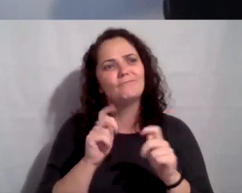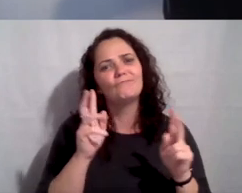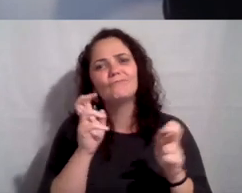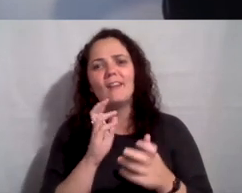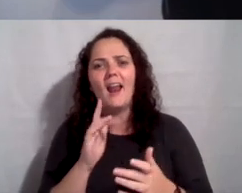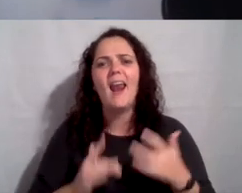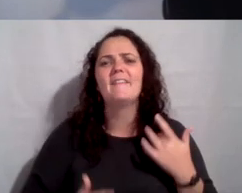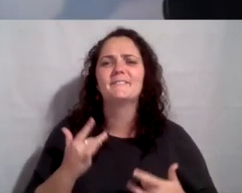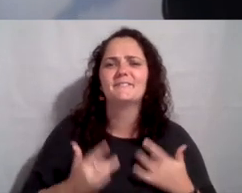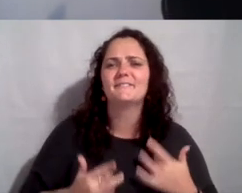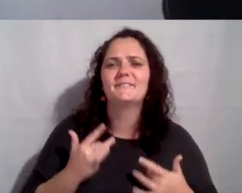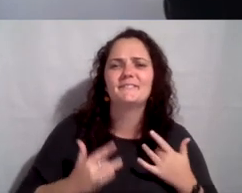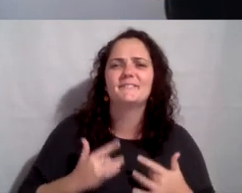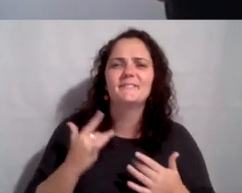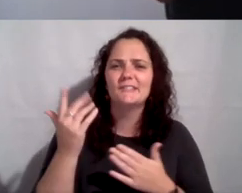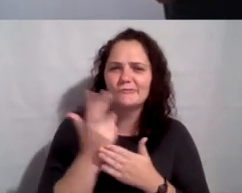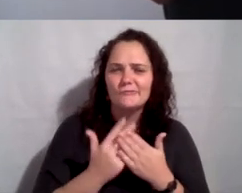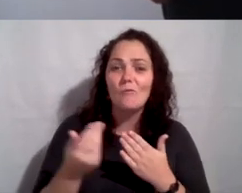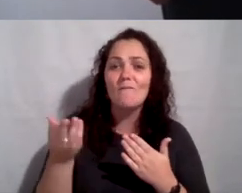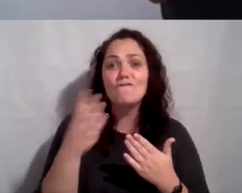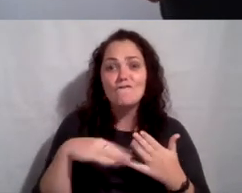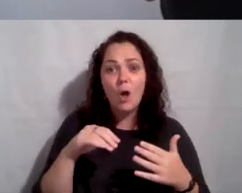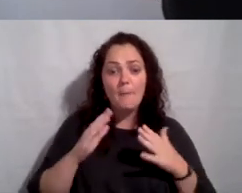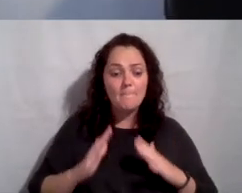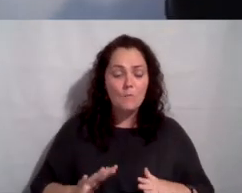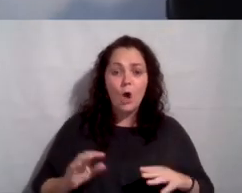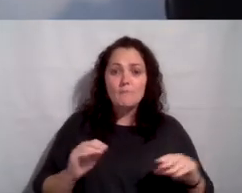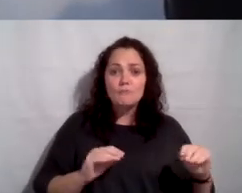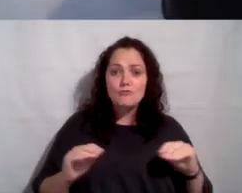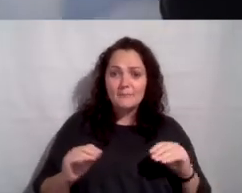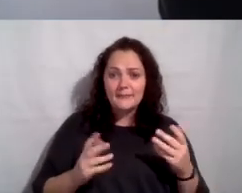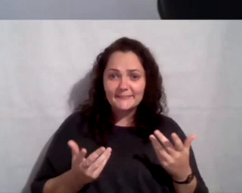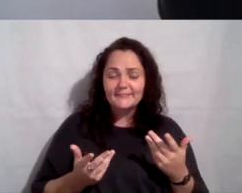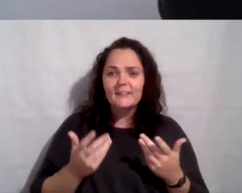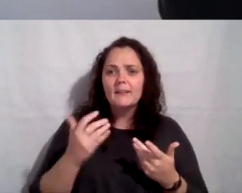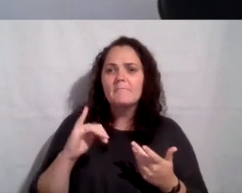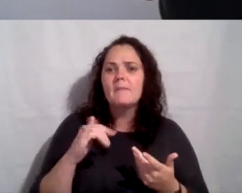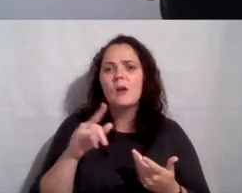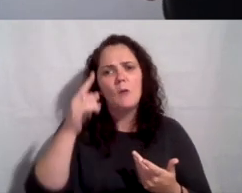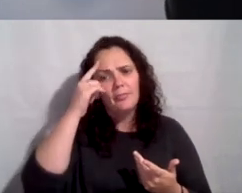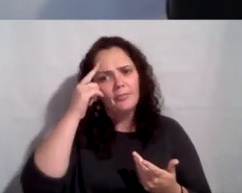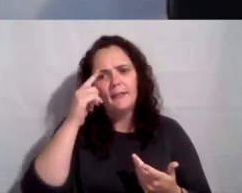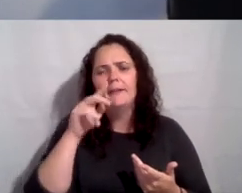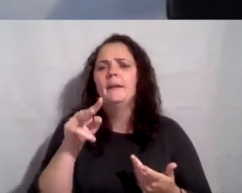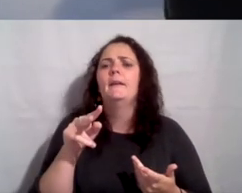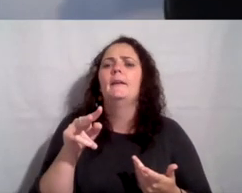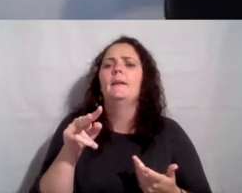drawing that's derived from the rhythm and movement. Again, it might not be a very satisfying picture for you in